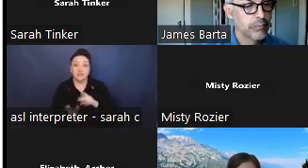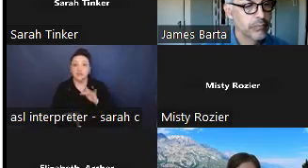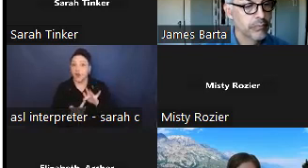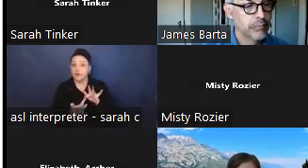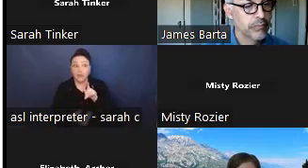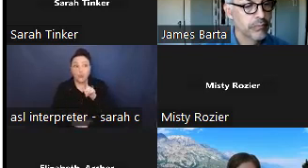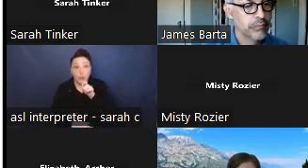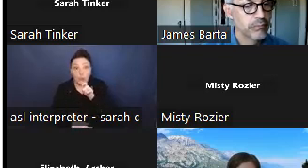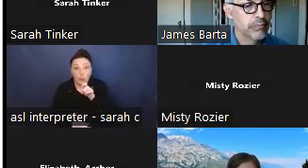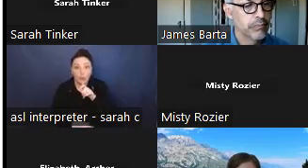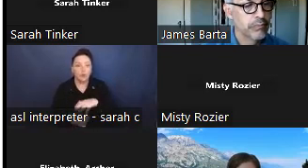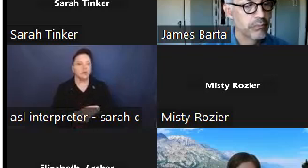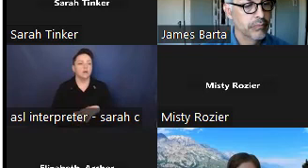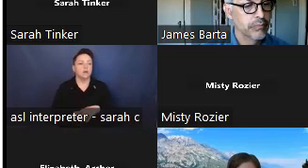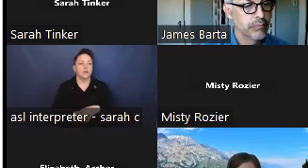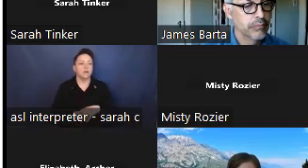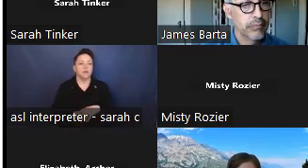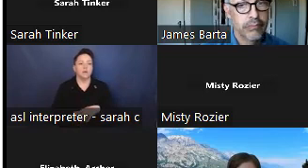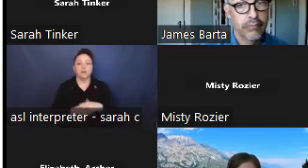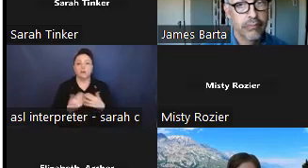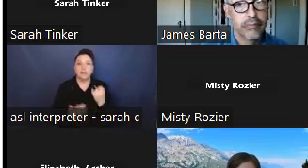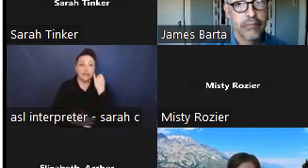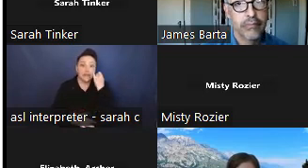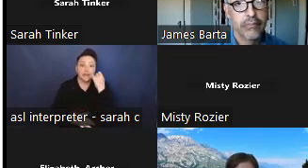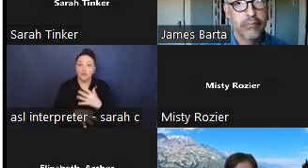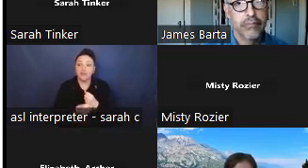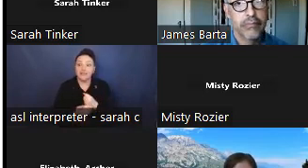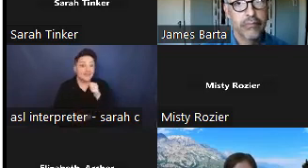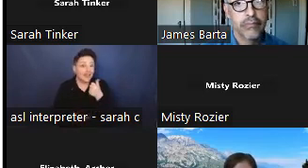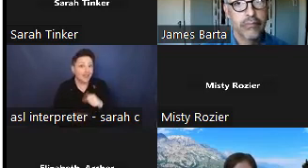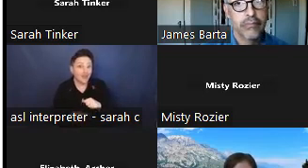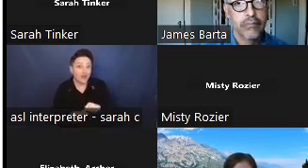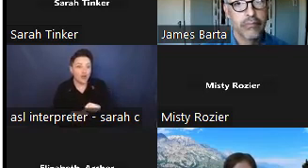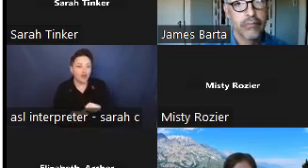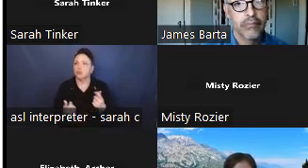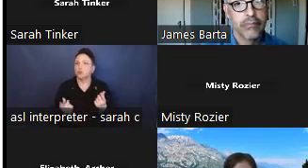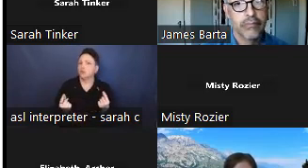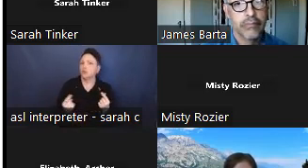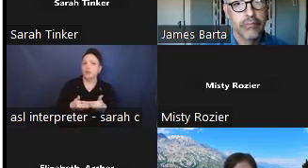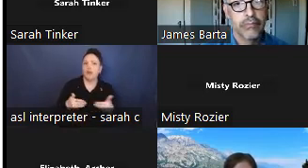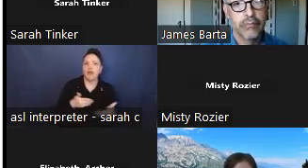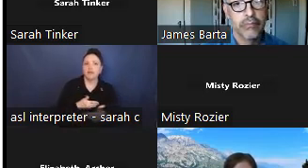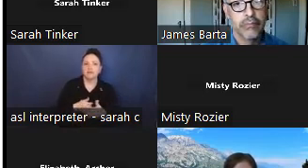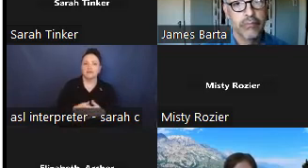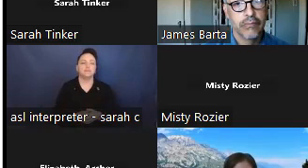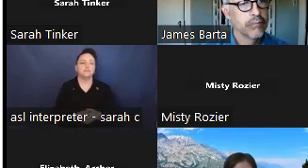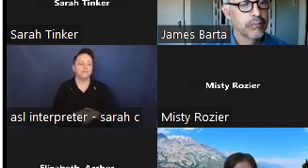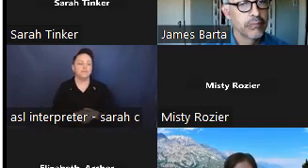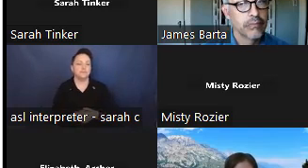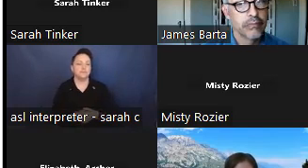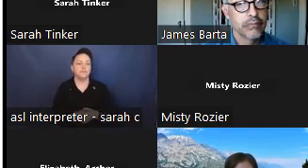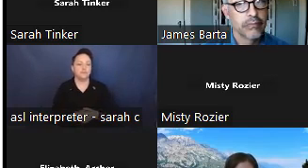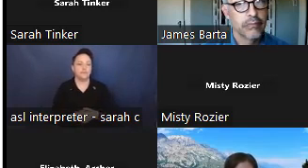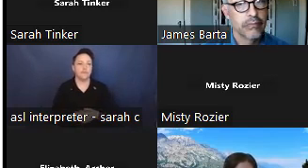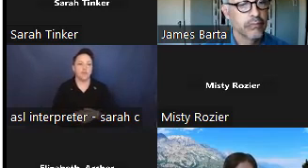If they received one of the letters. We sent the letters to each person that is directly impacted.